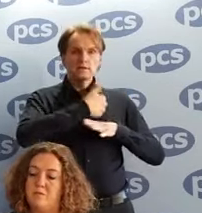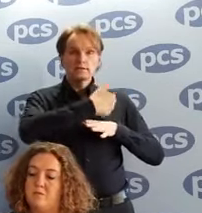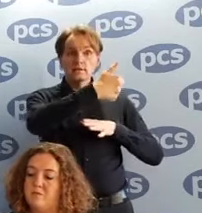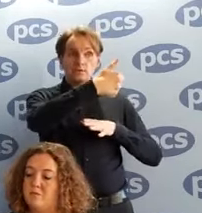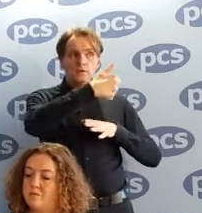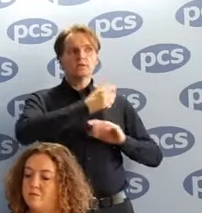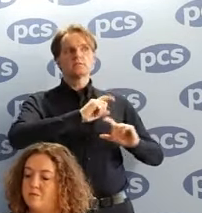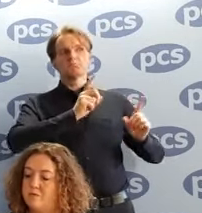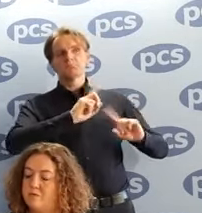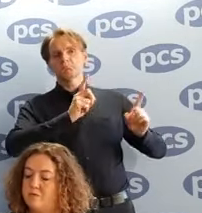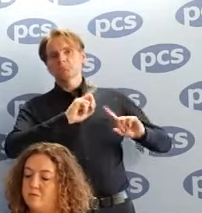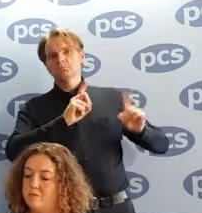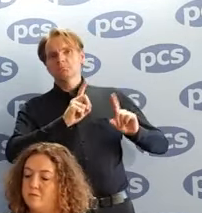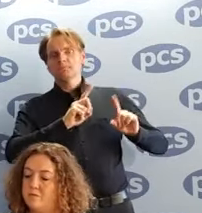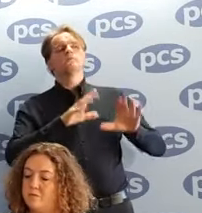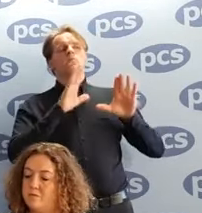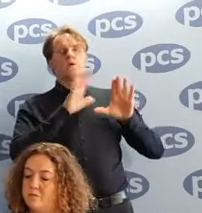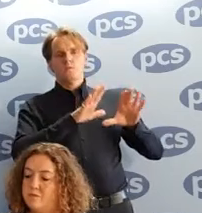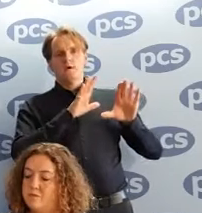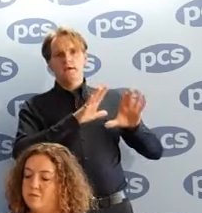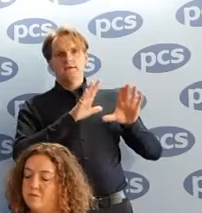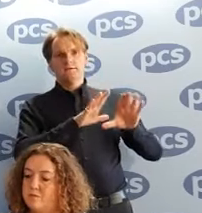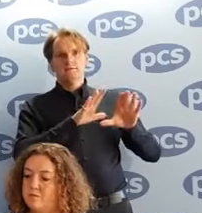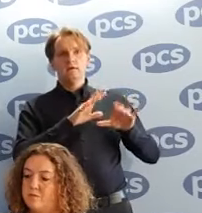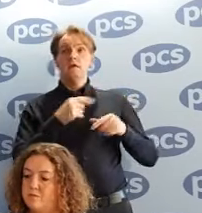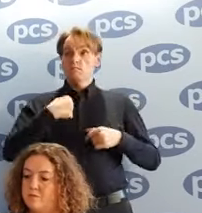can say at the moment is we will hopefully still chase people up and